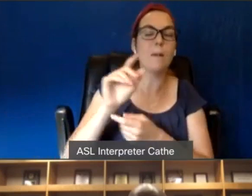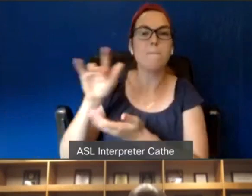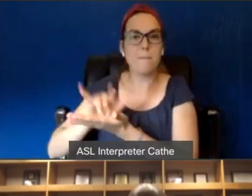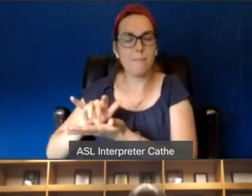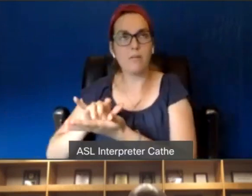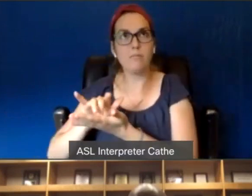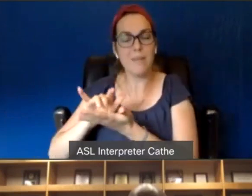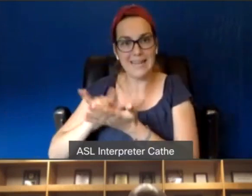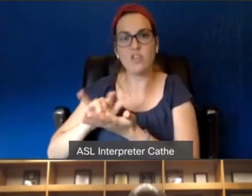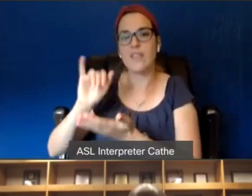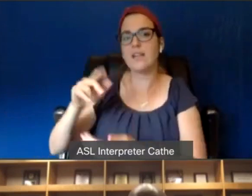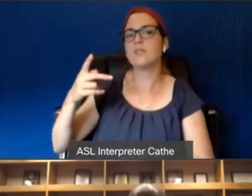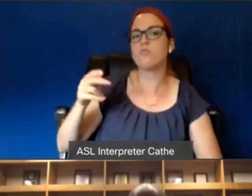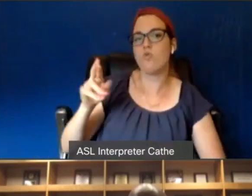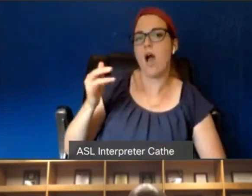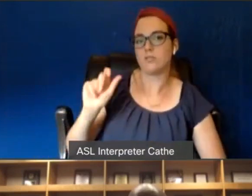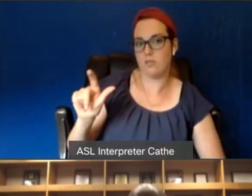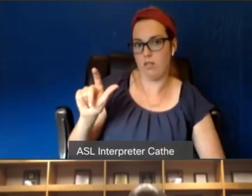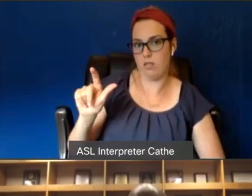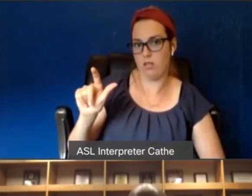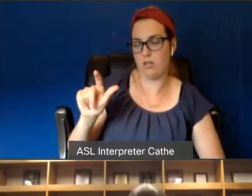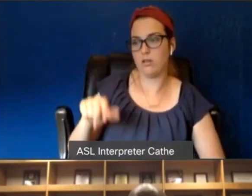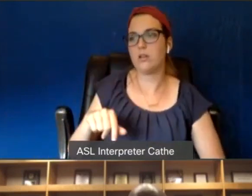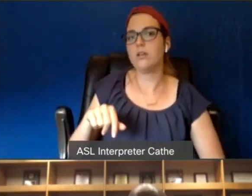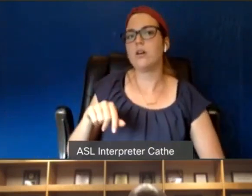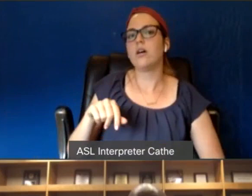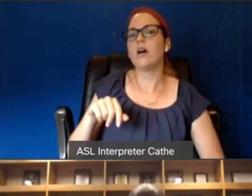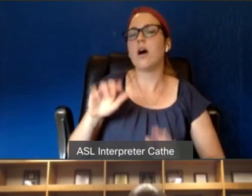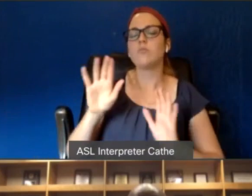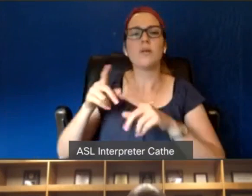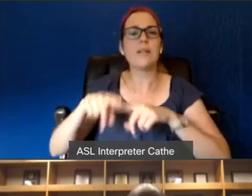And whereas I don't wanna give you a single answer because it all depends on what the physician says